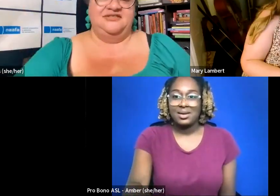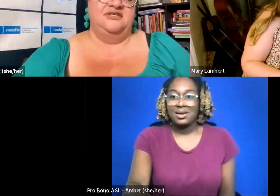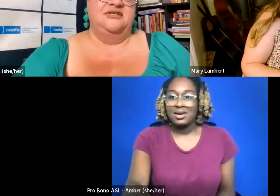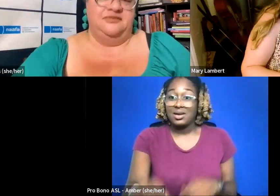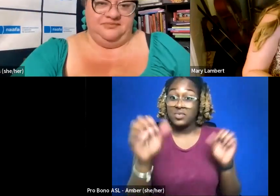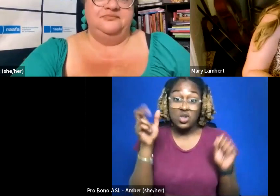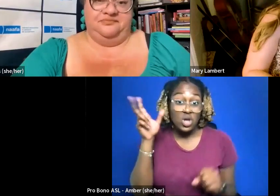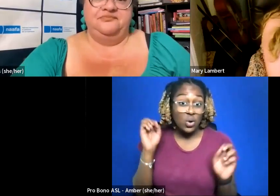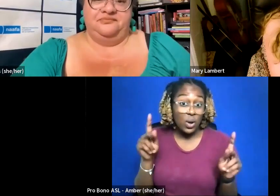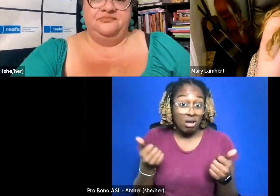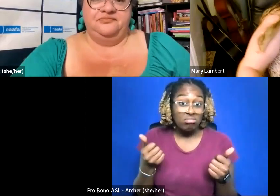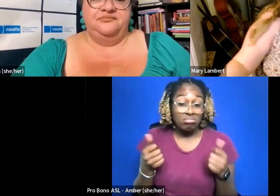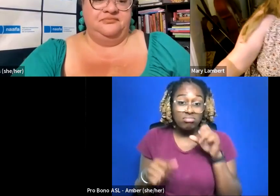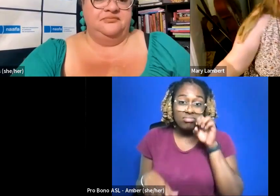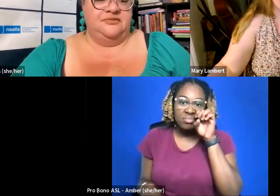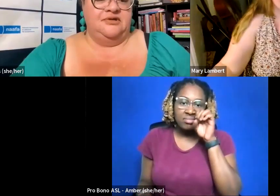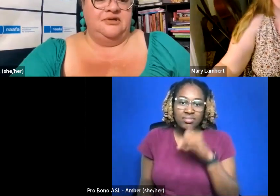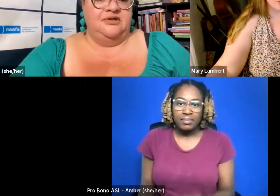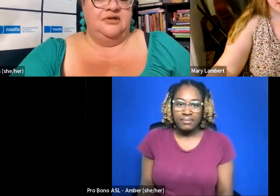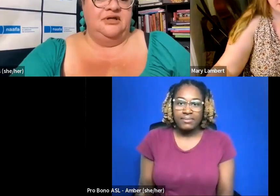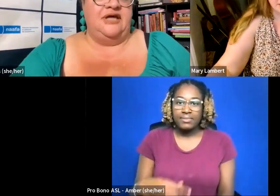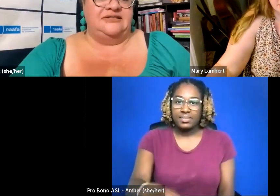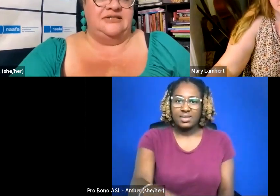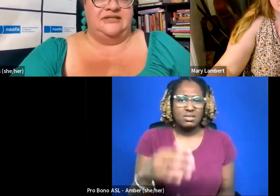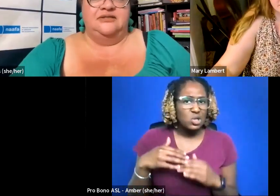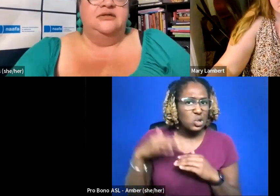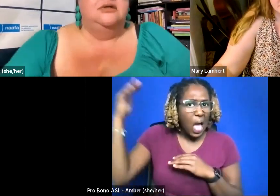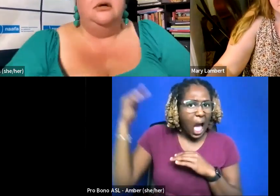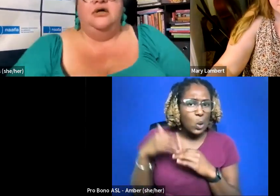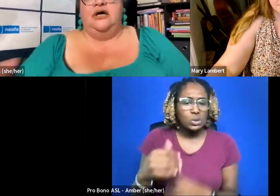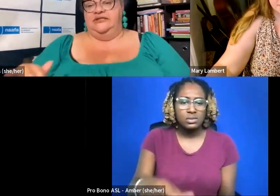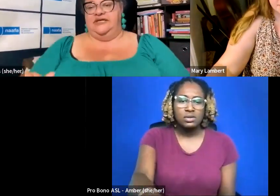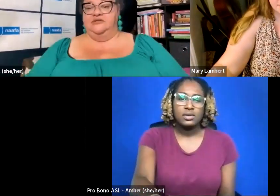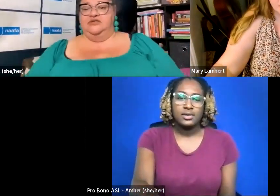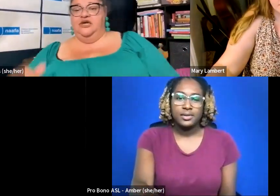Okay. Is it too loud? Sounds good.